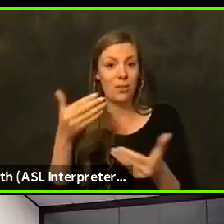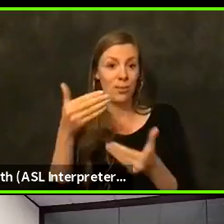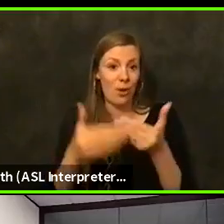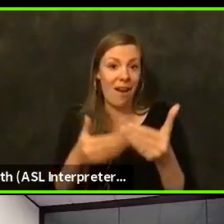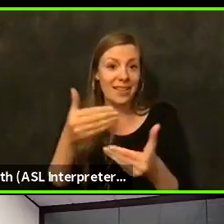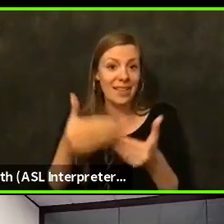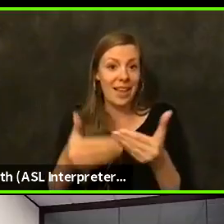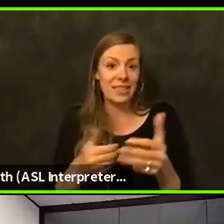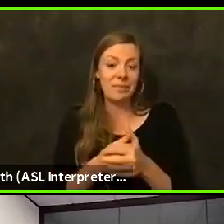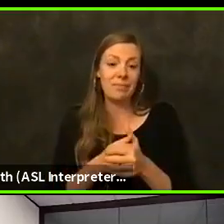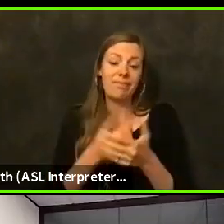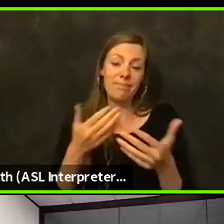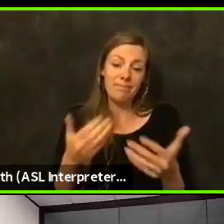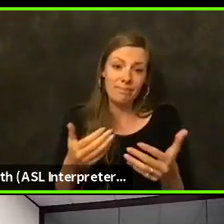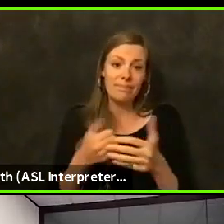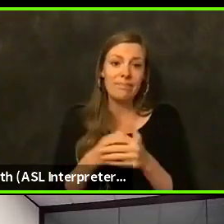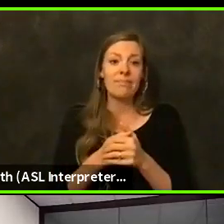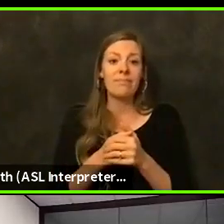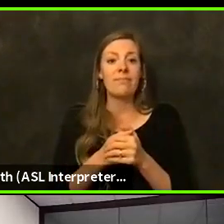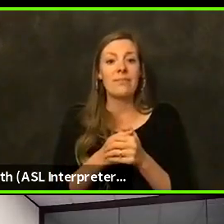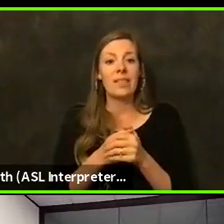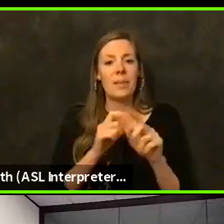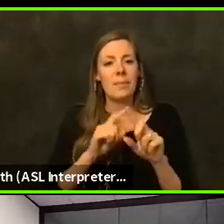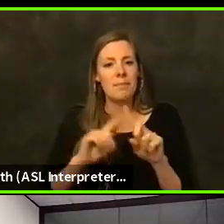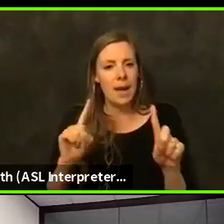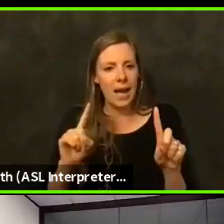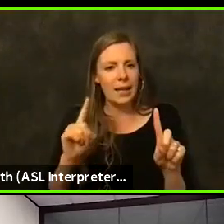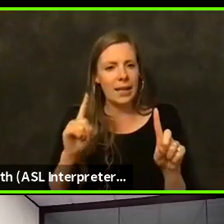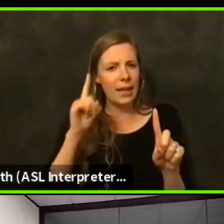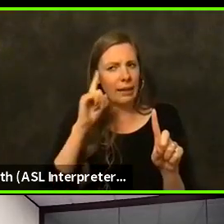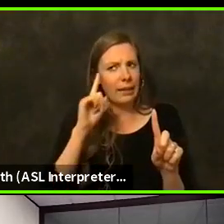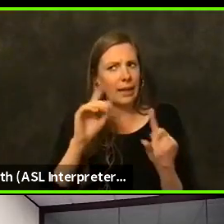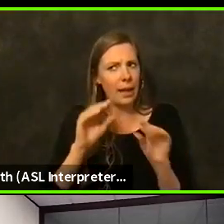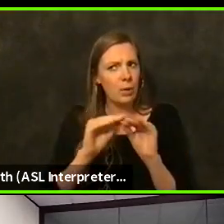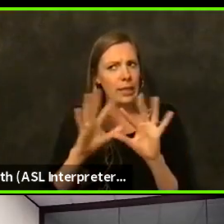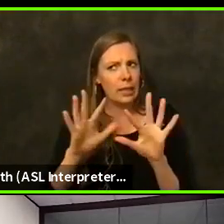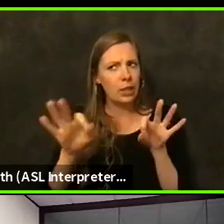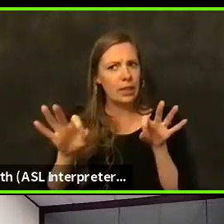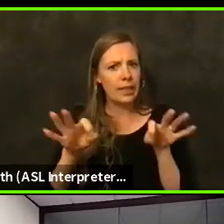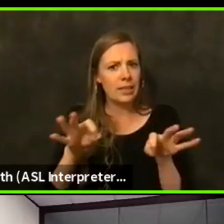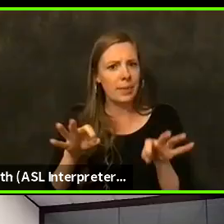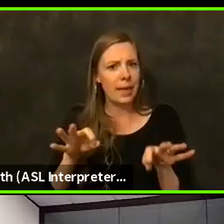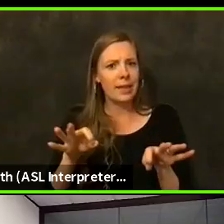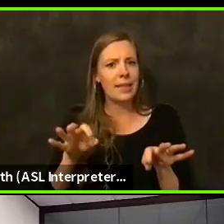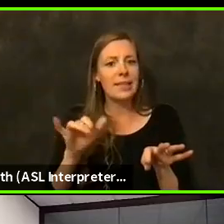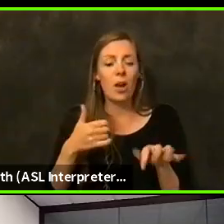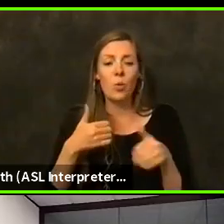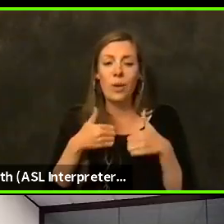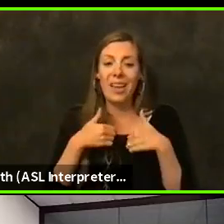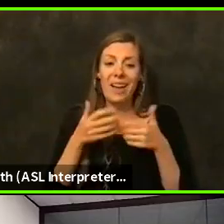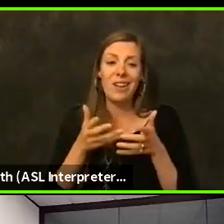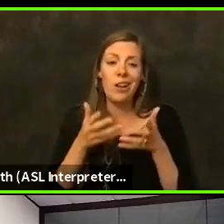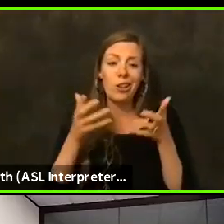That being said, I think I pretty clearly articulated that we have a lot of pieces